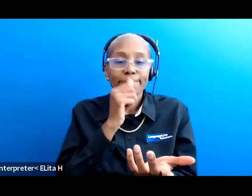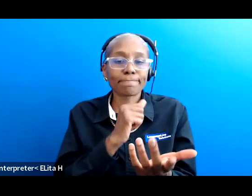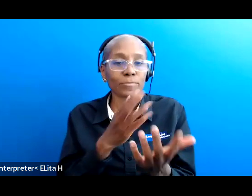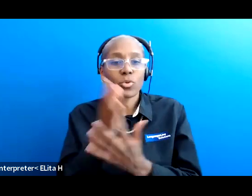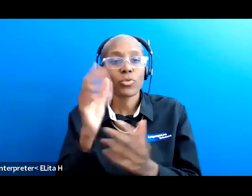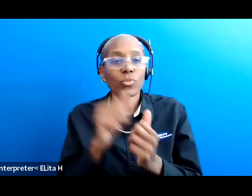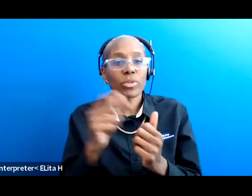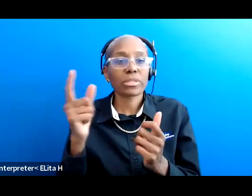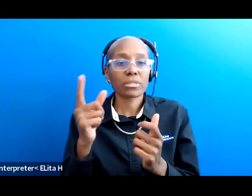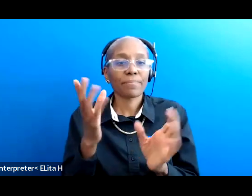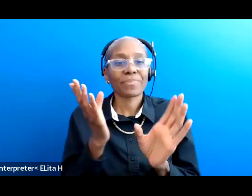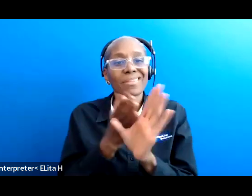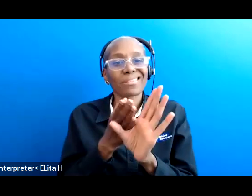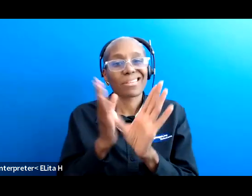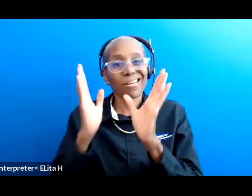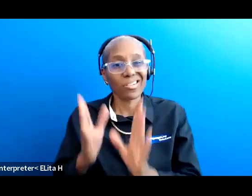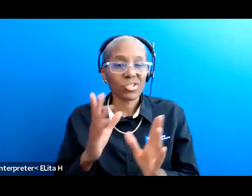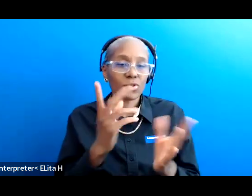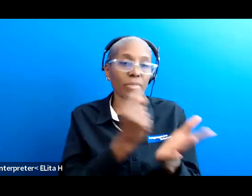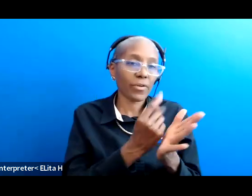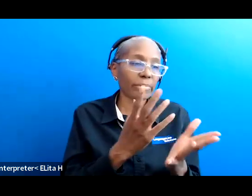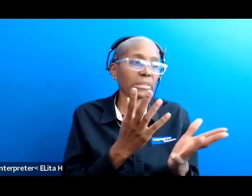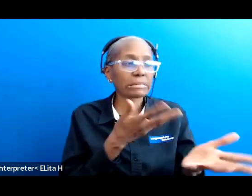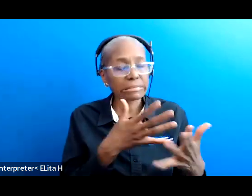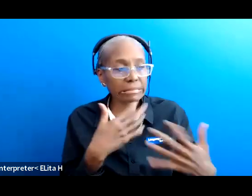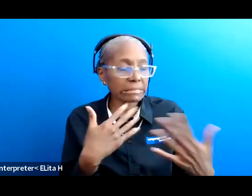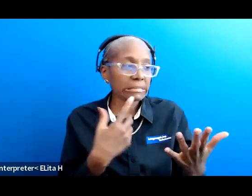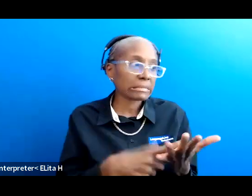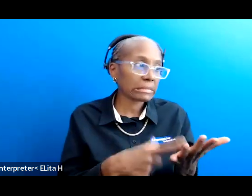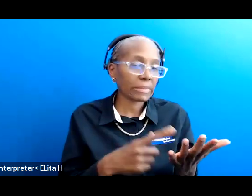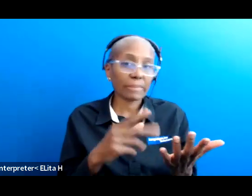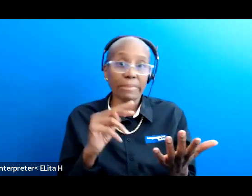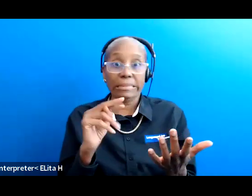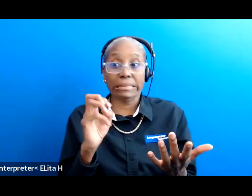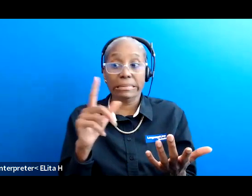some psychologist or therapist to get over that kind of phobia.